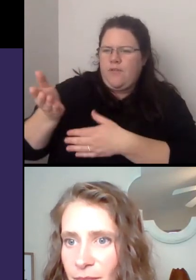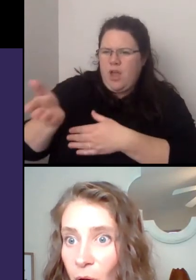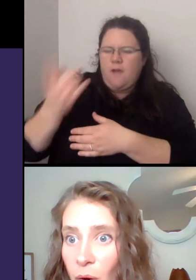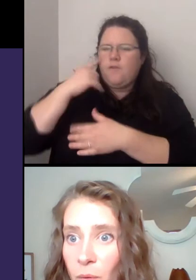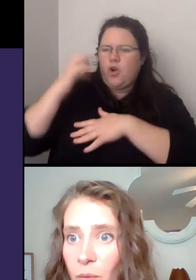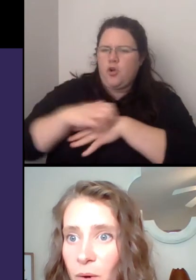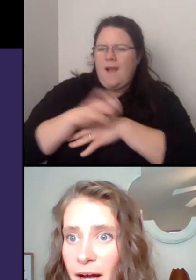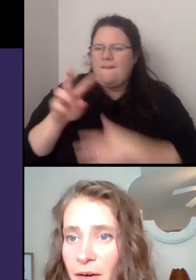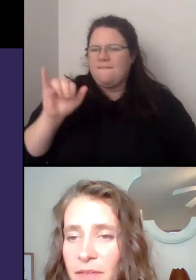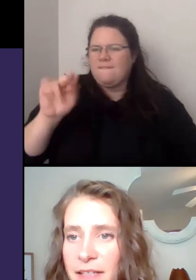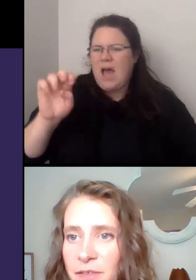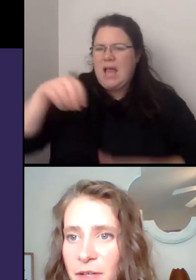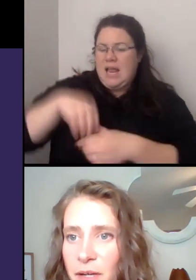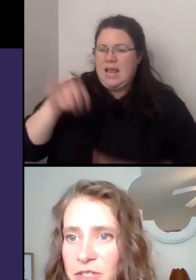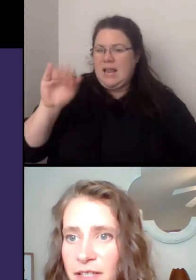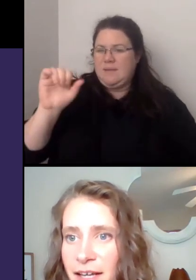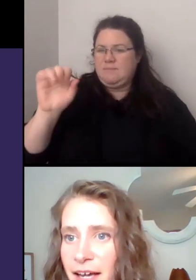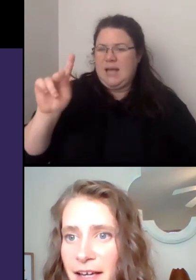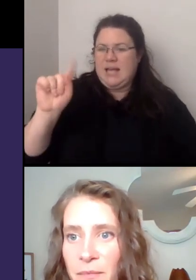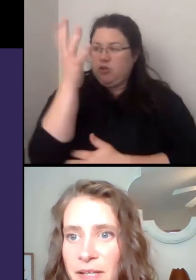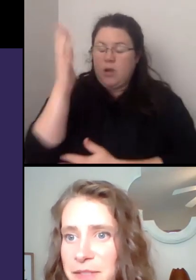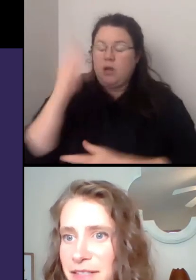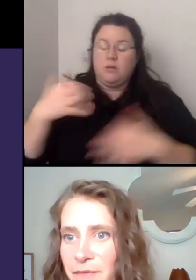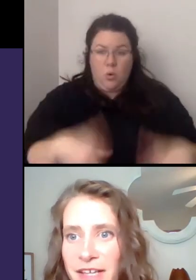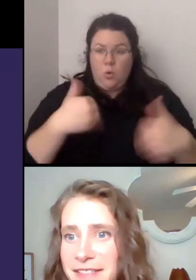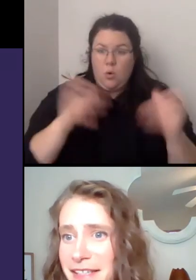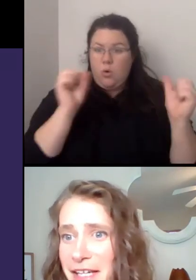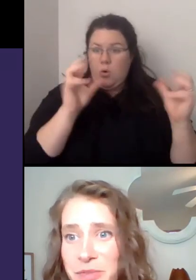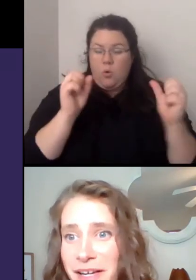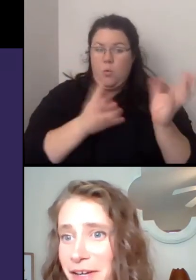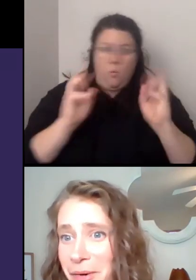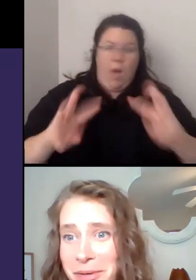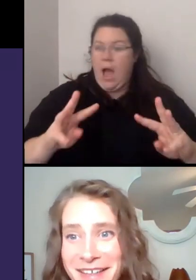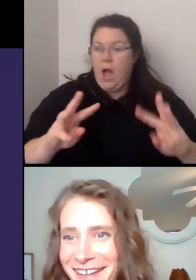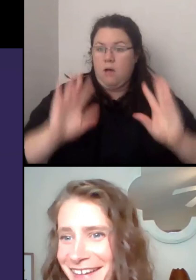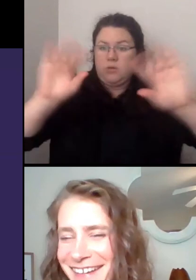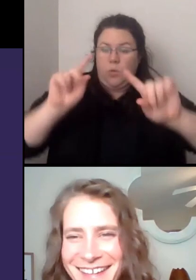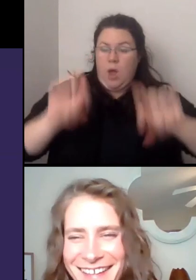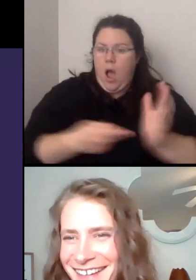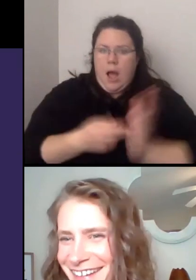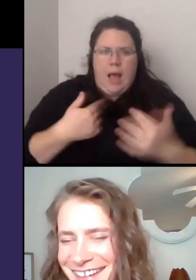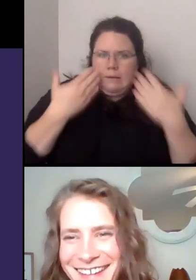Wow, that's a great question. And I must confess that I do not know!